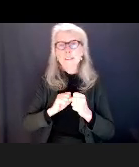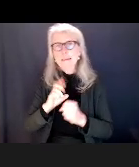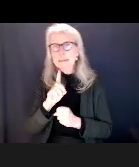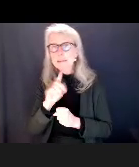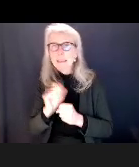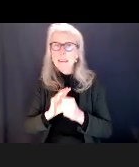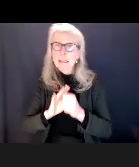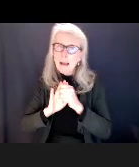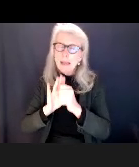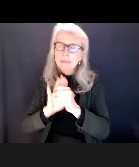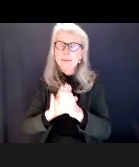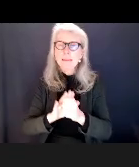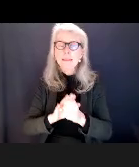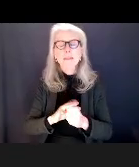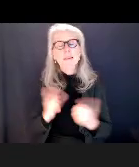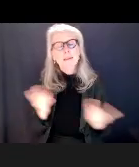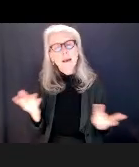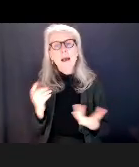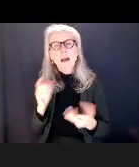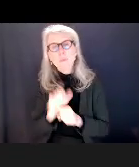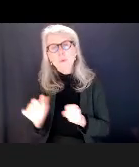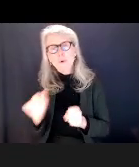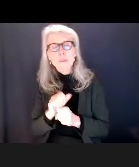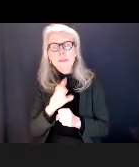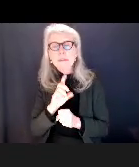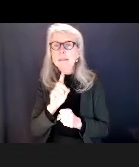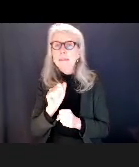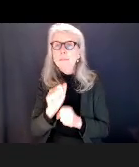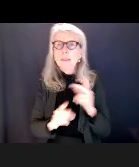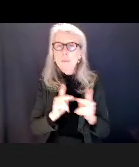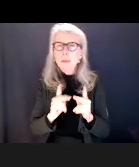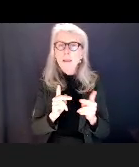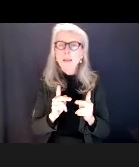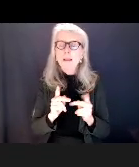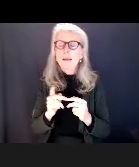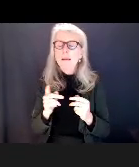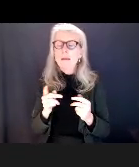while I usually work with disabled people, I'm about to share the perspectives of people